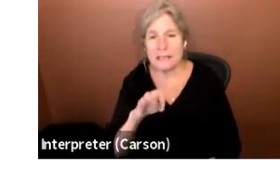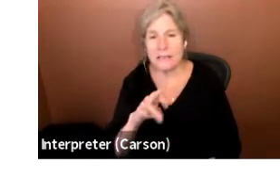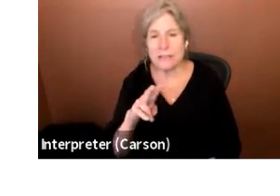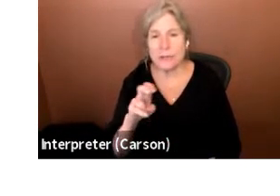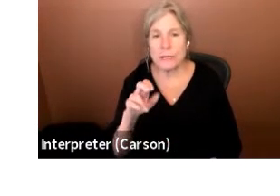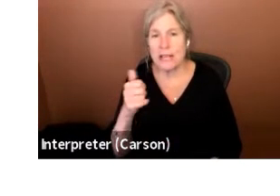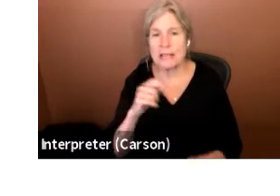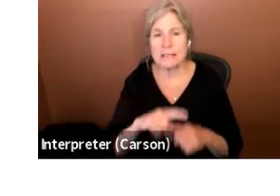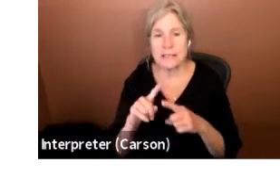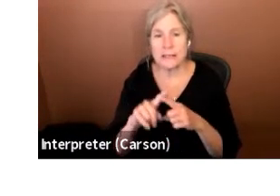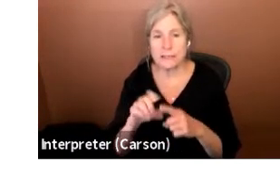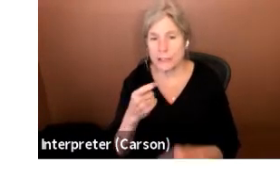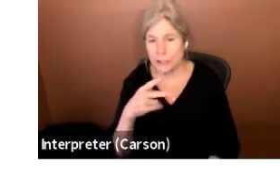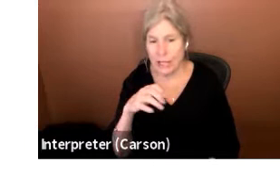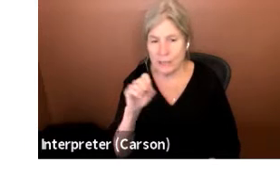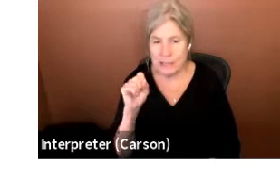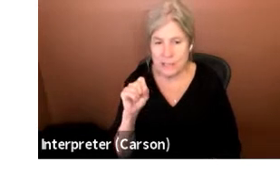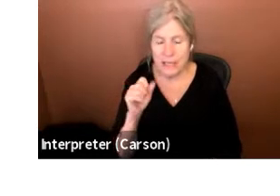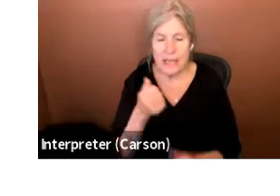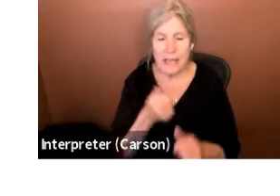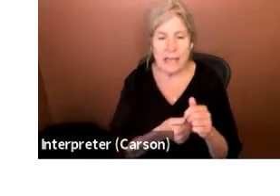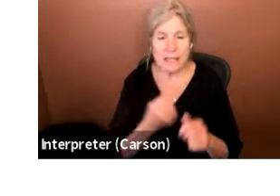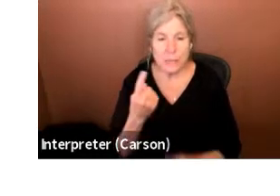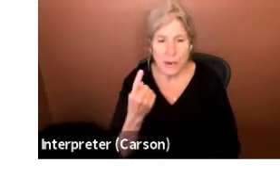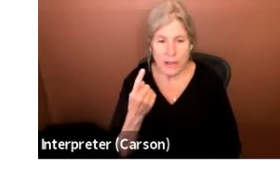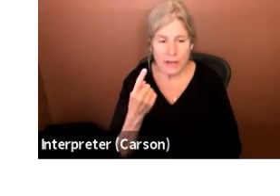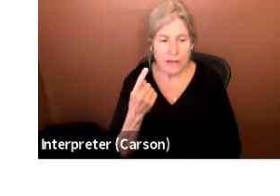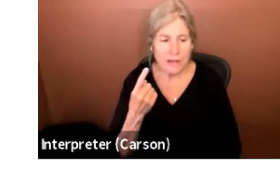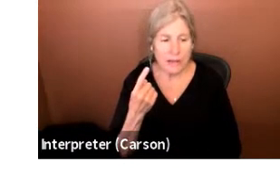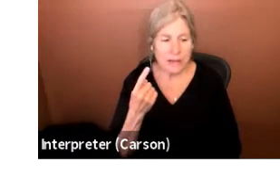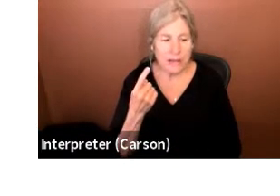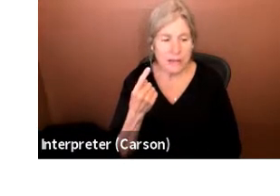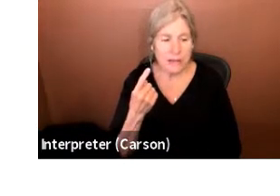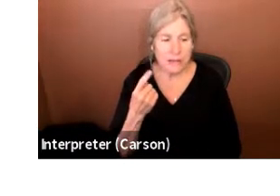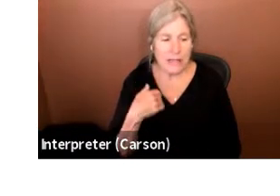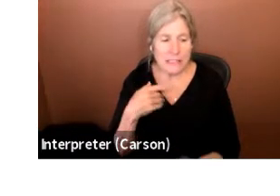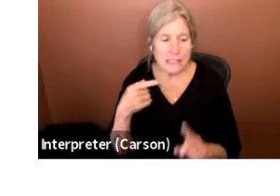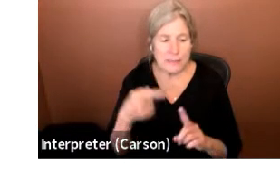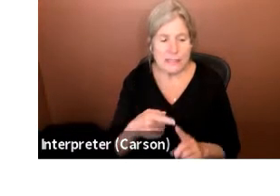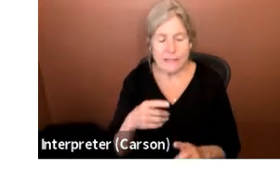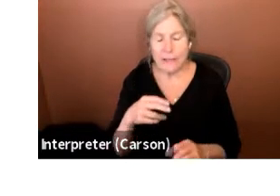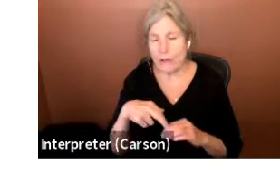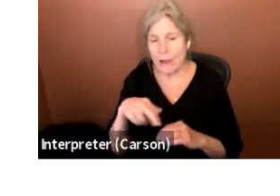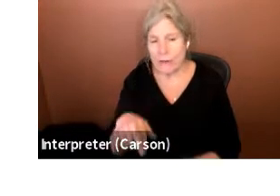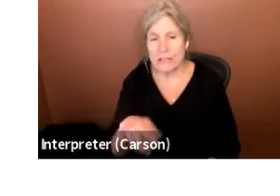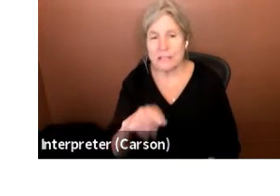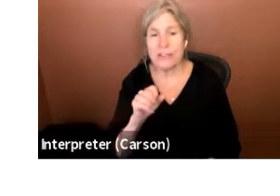shapes. Each one carrying a specific reference. The shapes are broken down into